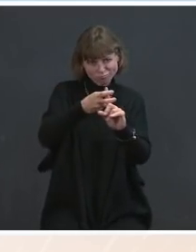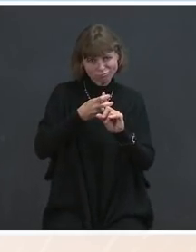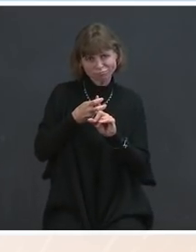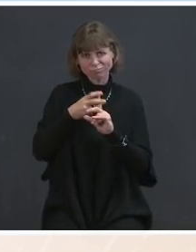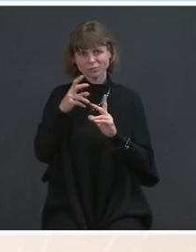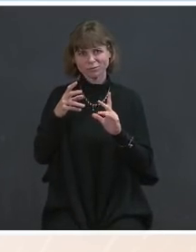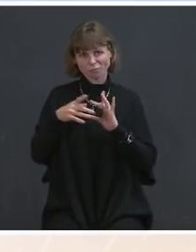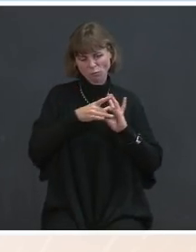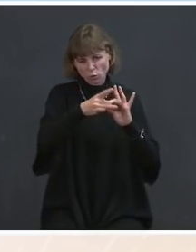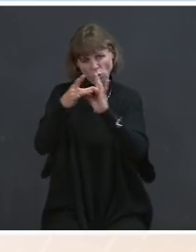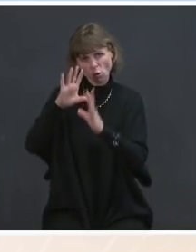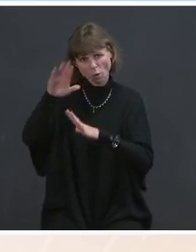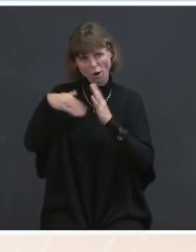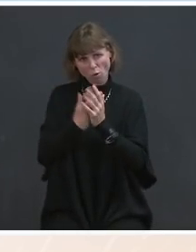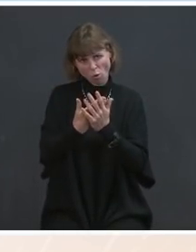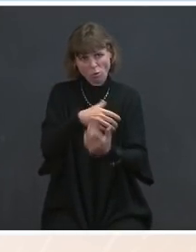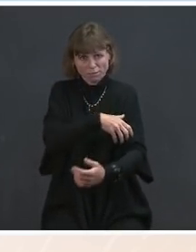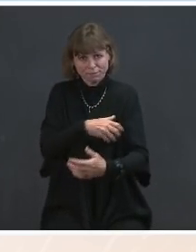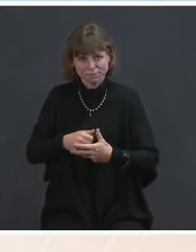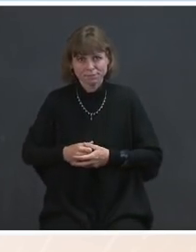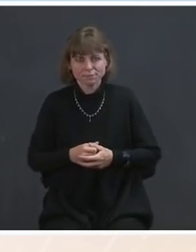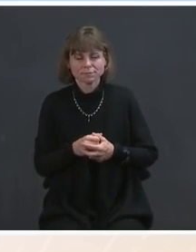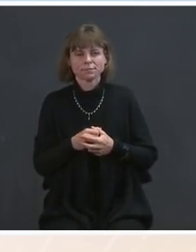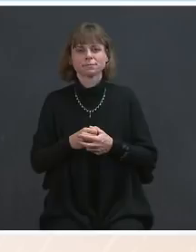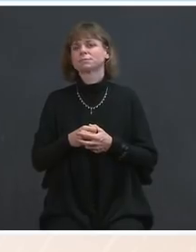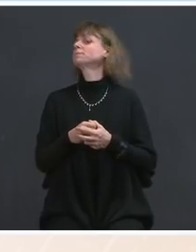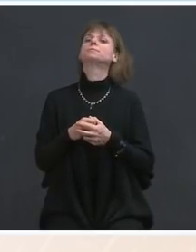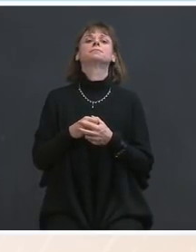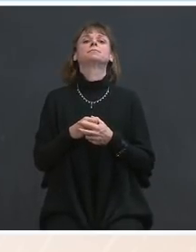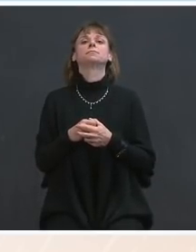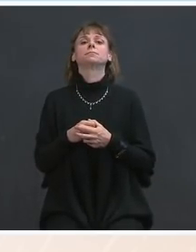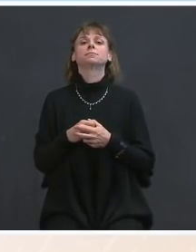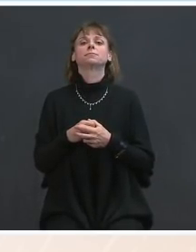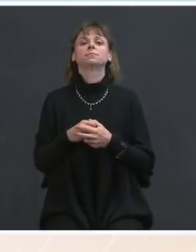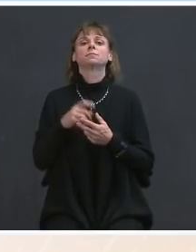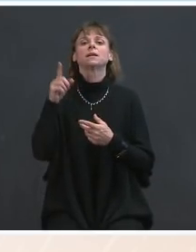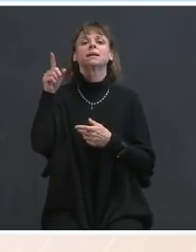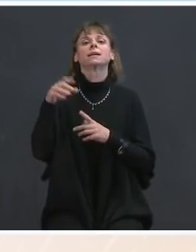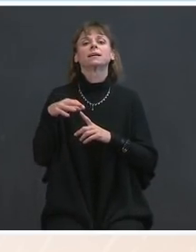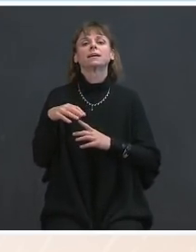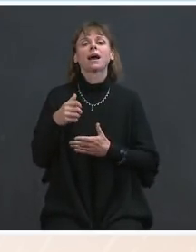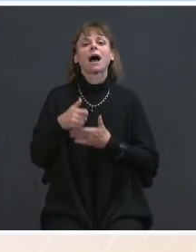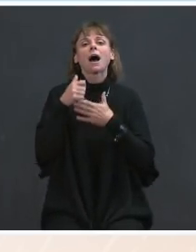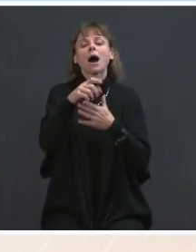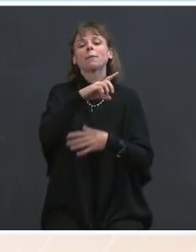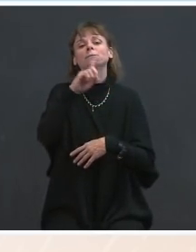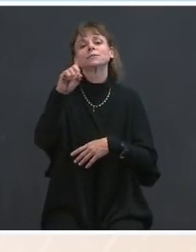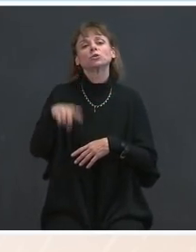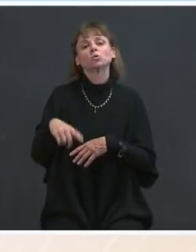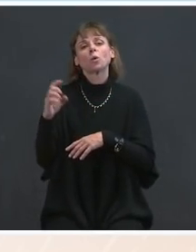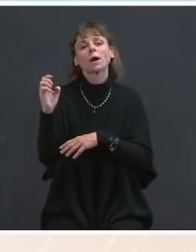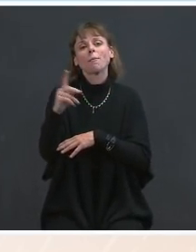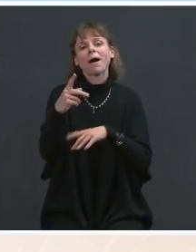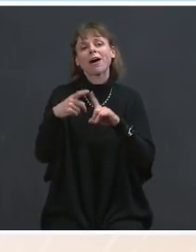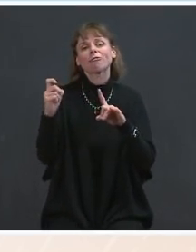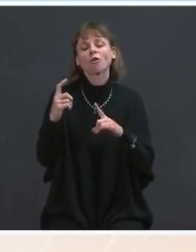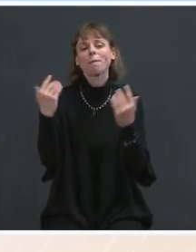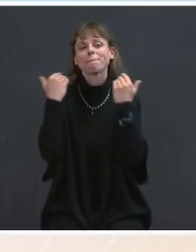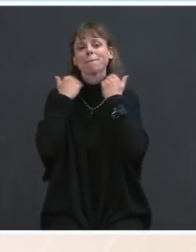Gene also played a key role in helping steer Detroit out of bankruptcy and on the path to renewal, and he quarterbacked support for small businesses